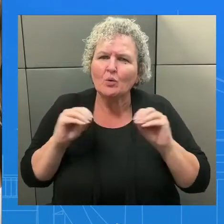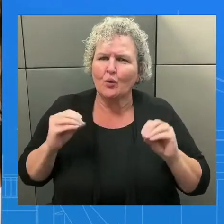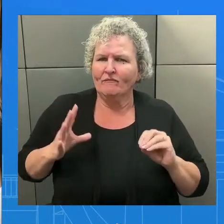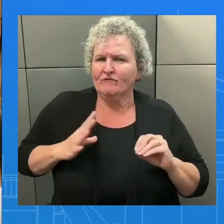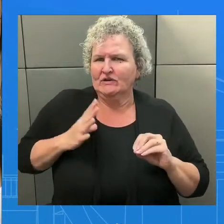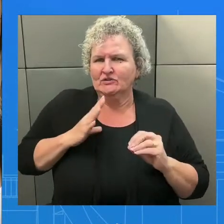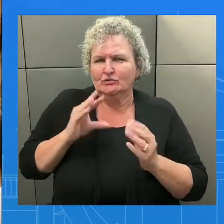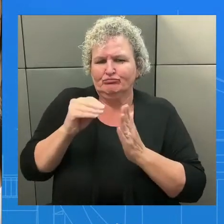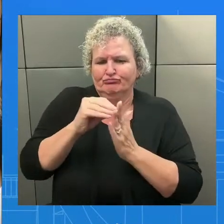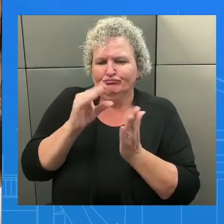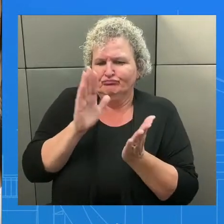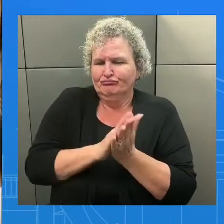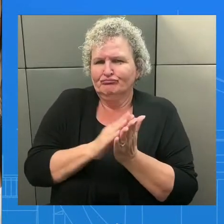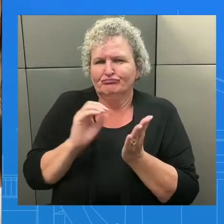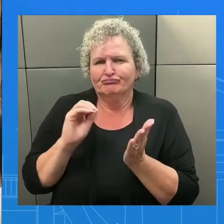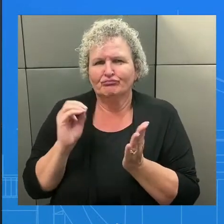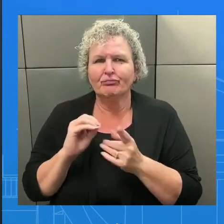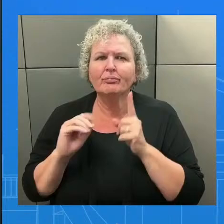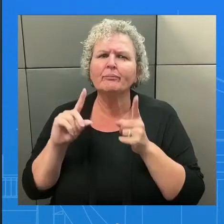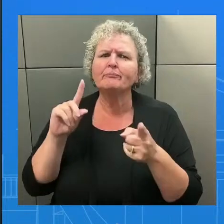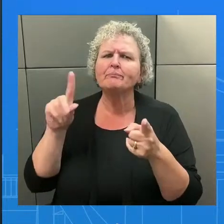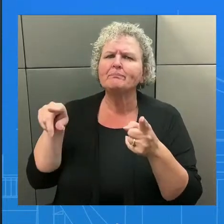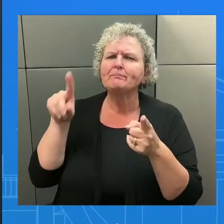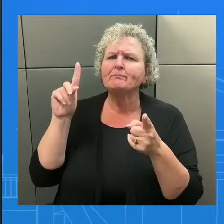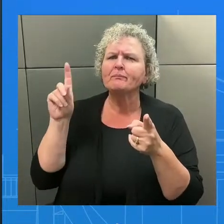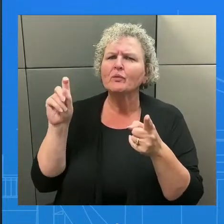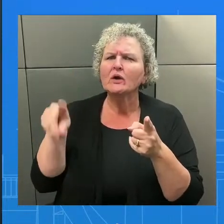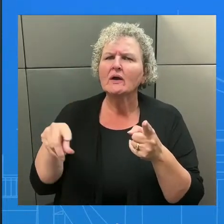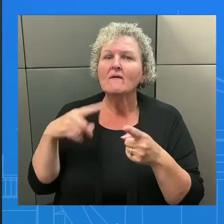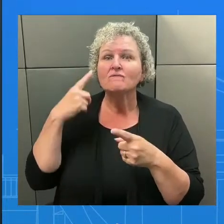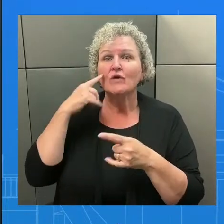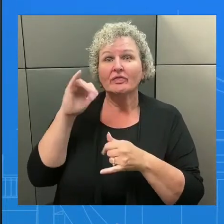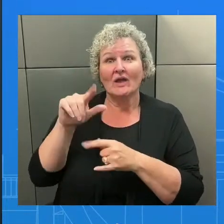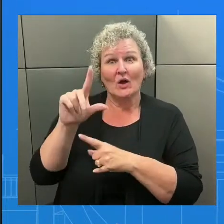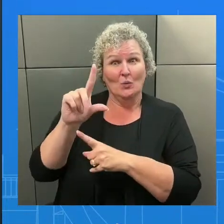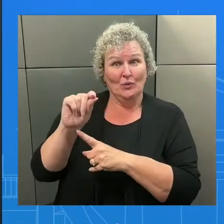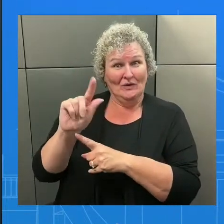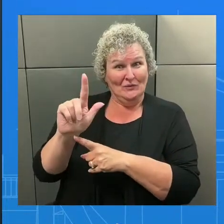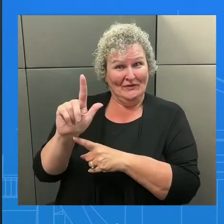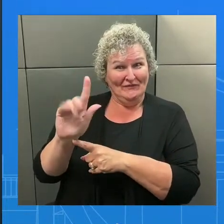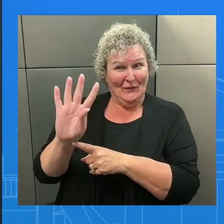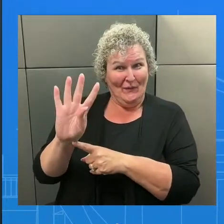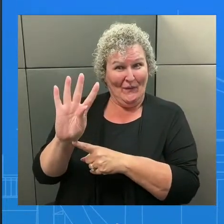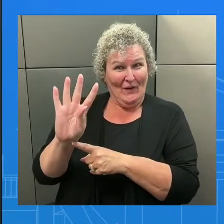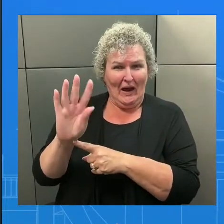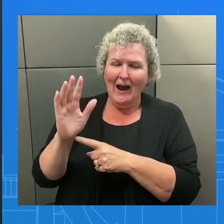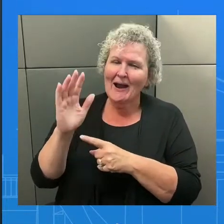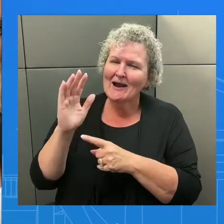Ms. Jean-Pierre: You guys are very into schedules today. The Press: Yeah, we're -- we're into this. We're into this. Ms. Jean-Pierre: Yeah, I know. Into th- -- The Press: Will he vote early? Early voting -- Ms. Jean-Pierre: -- into the POTUS schedule.